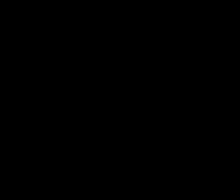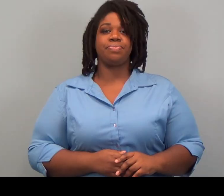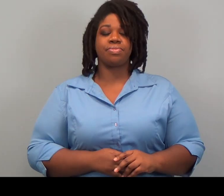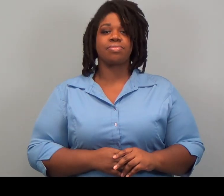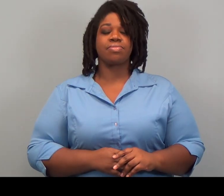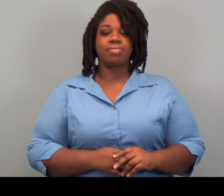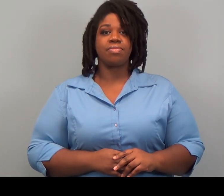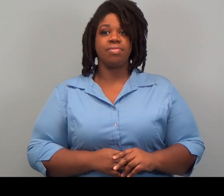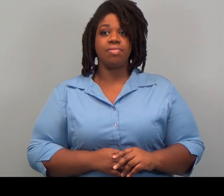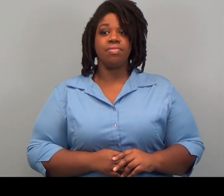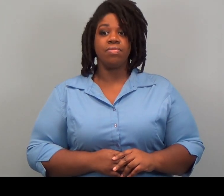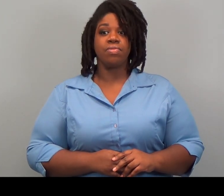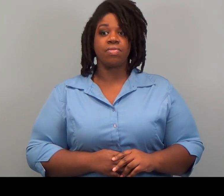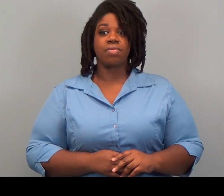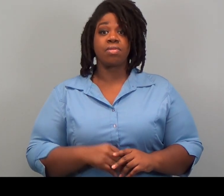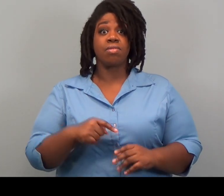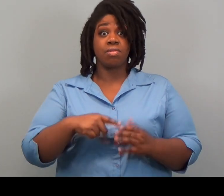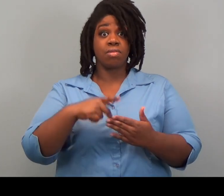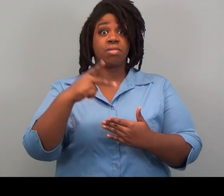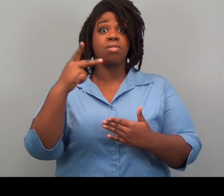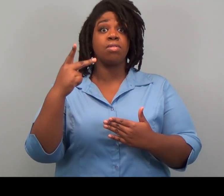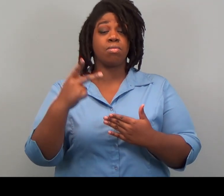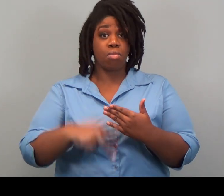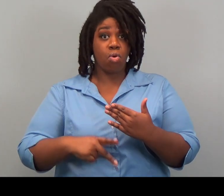The program is powered by volunteers.